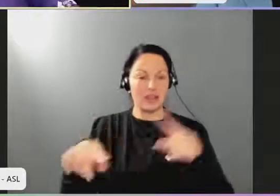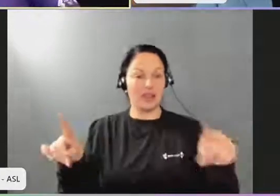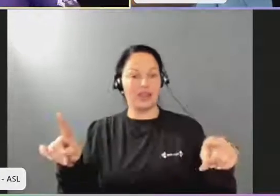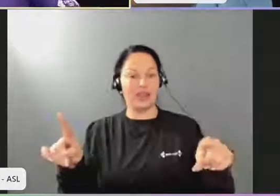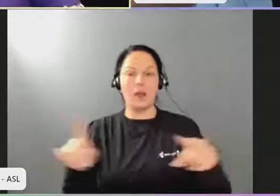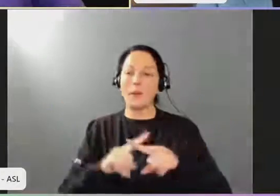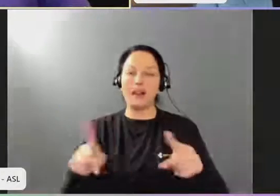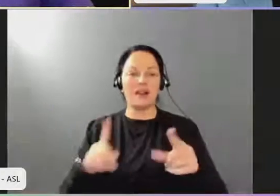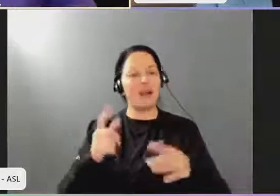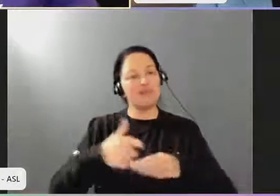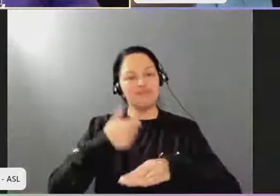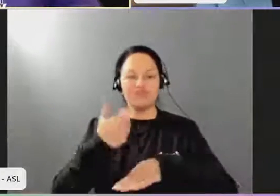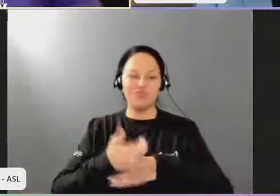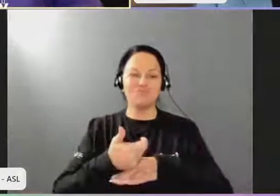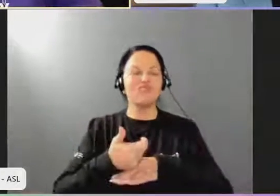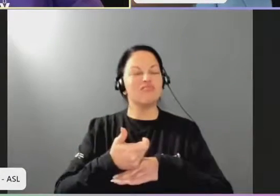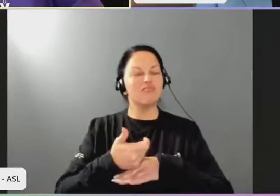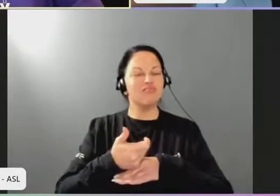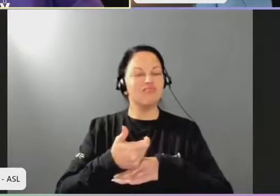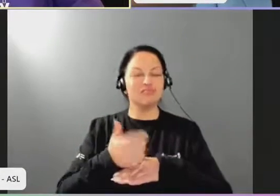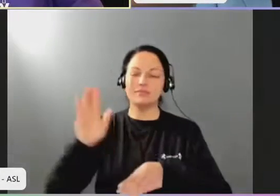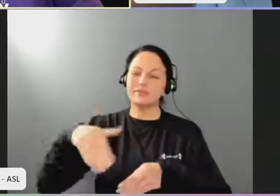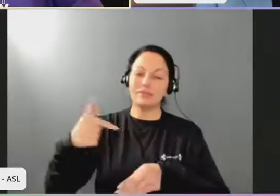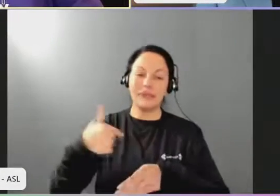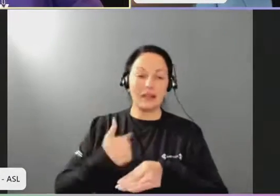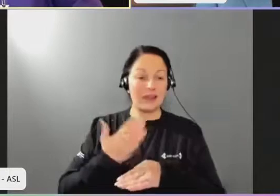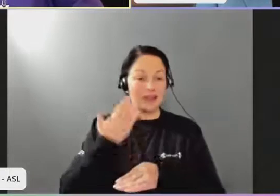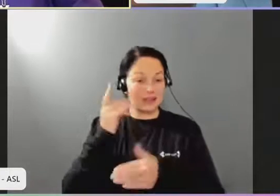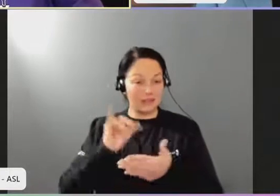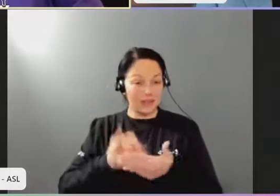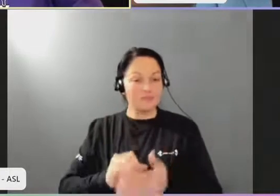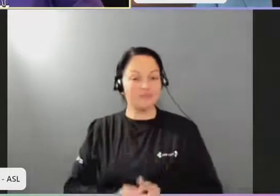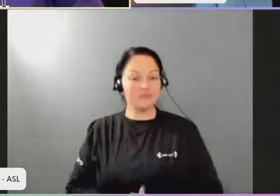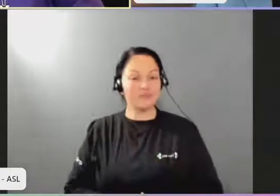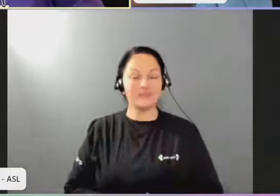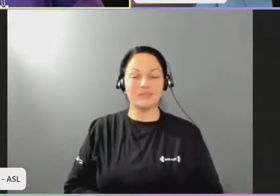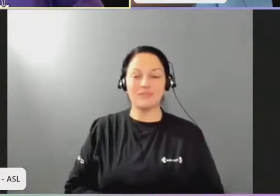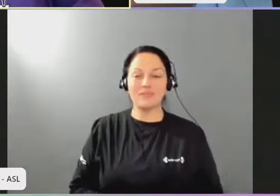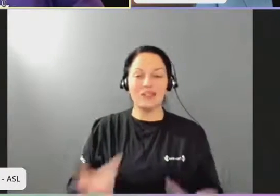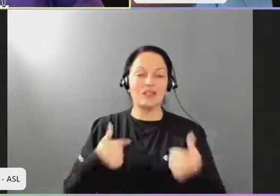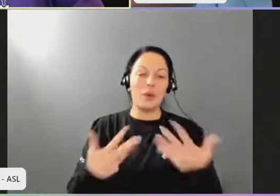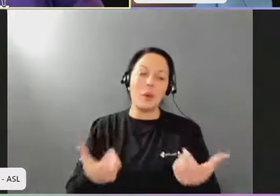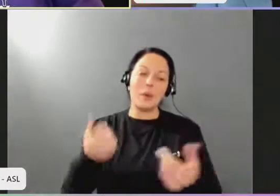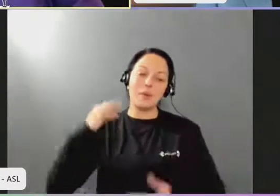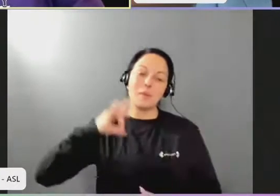changing the world in a better way through sharing something that was all over the place but had not been put